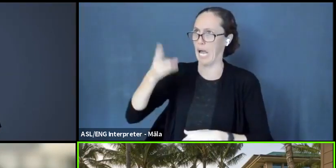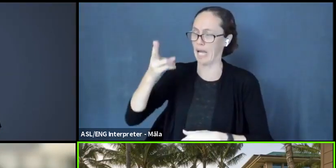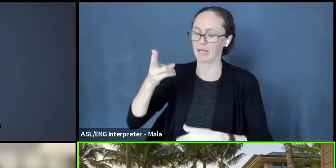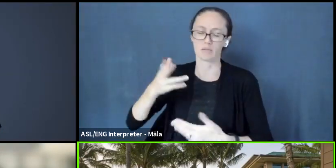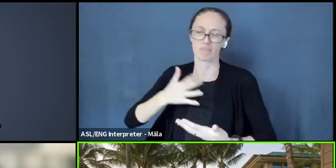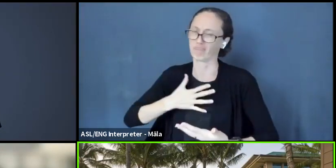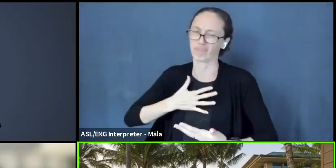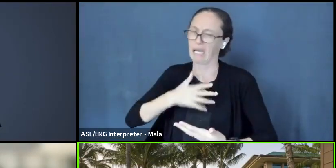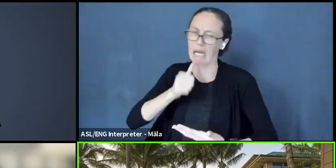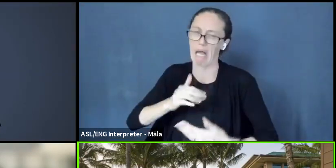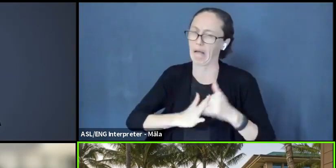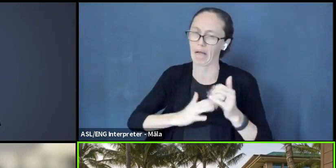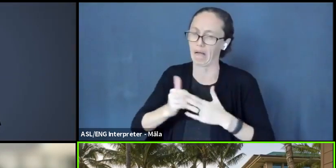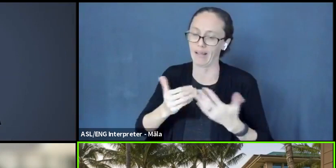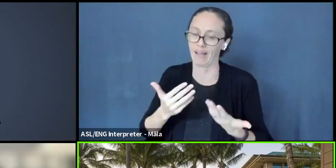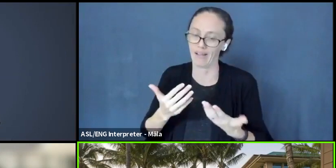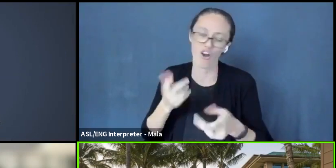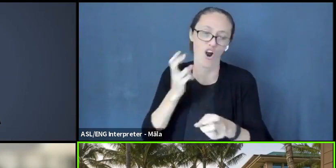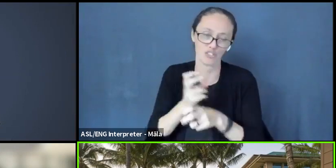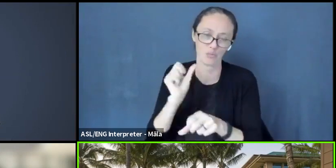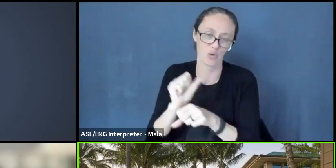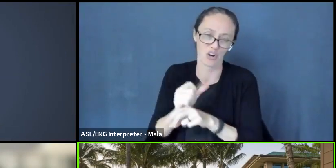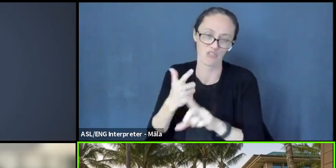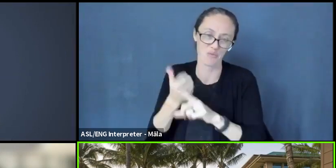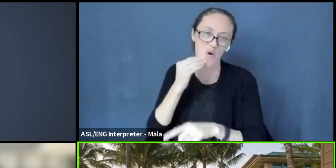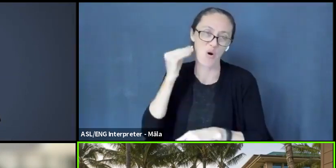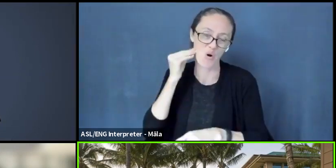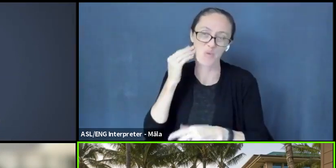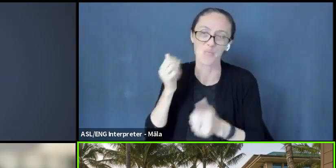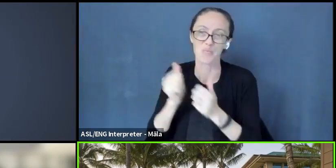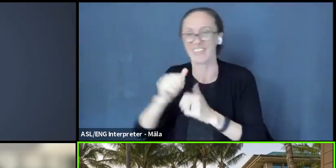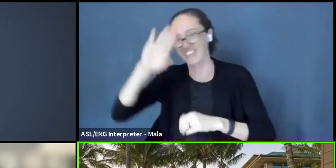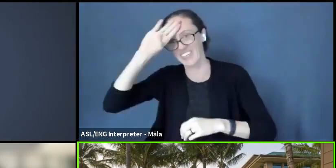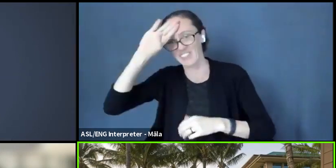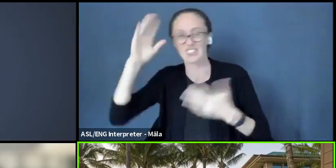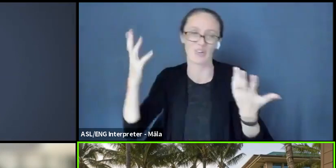a hard time working at home with that high fever.